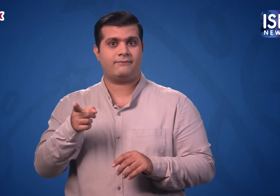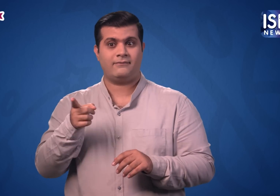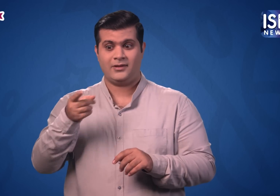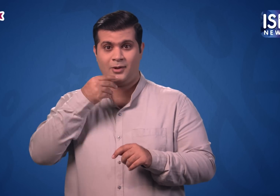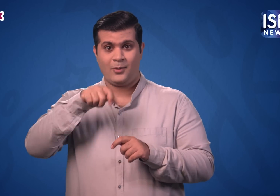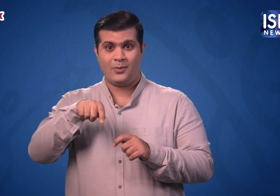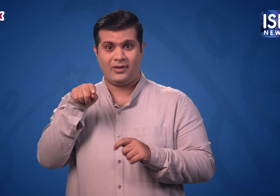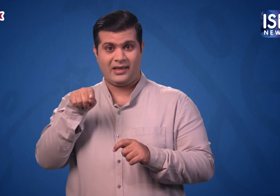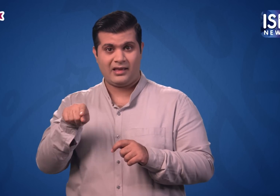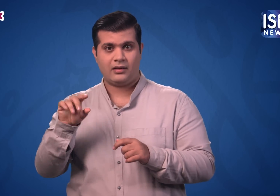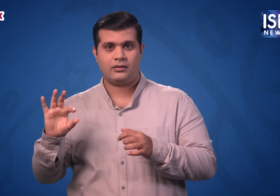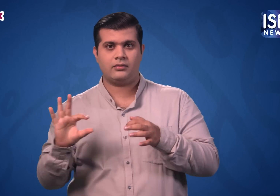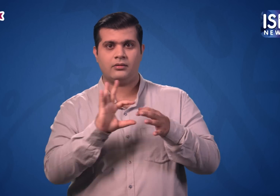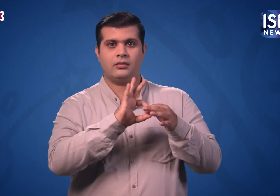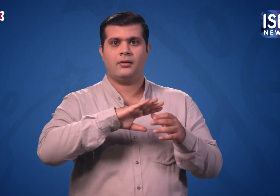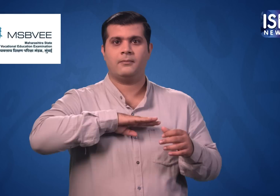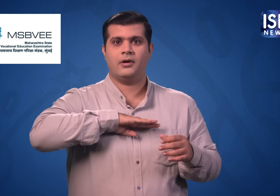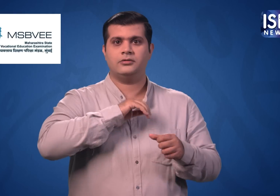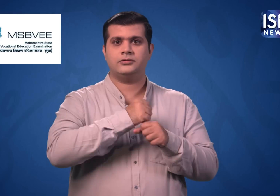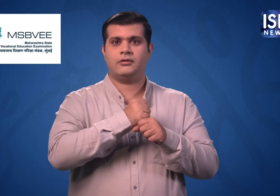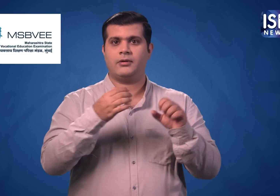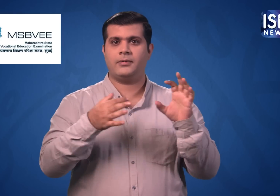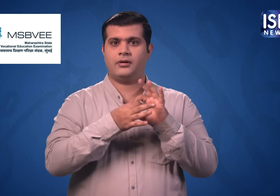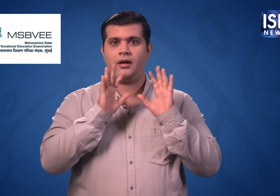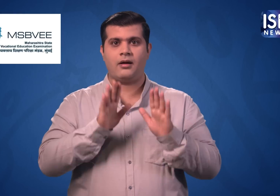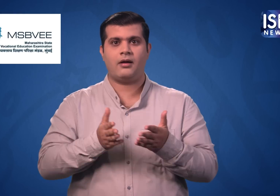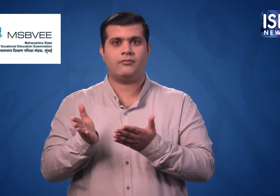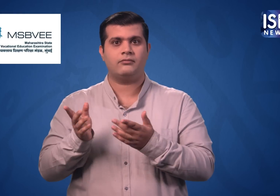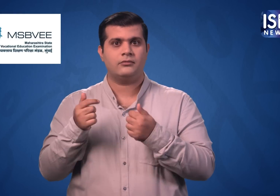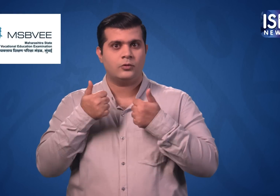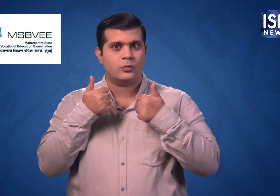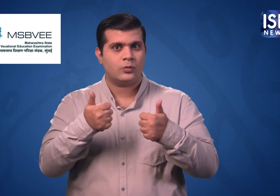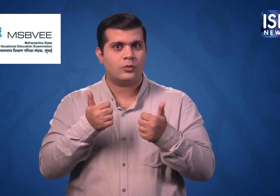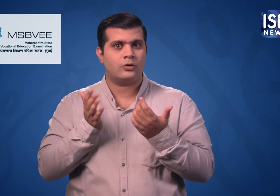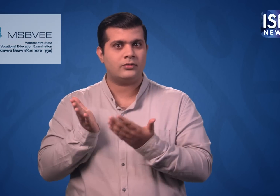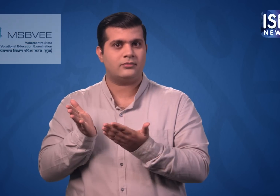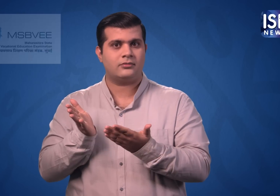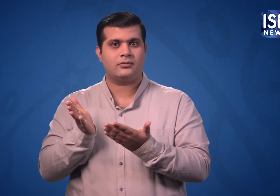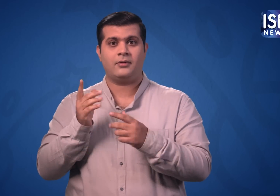This course is certified by the MSBVE. Isn't that amazing!